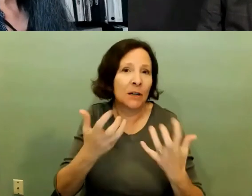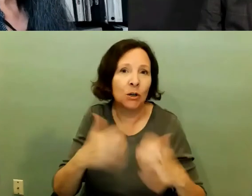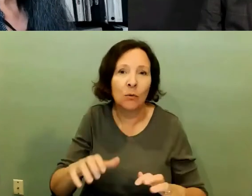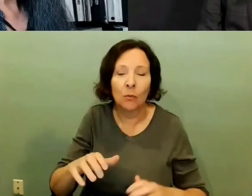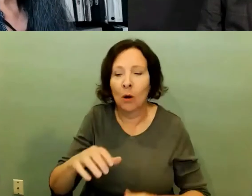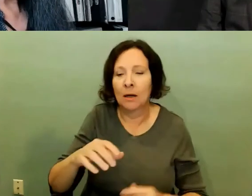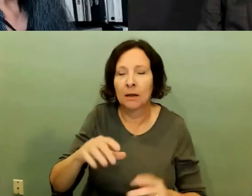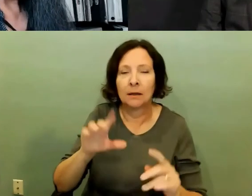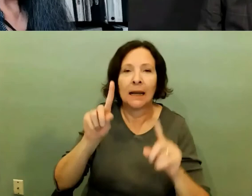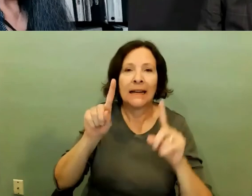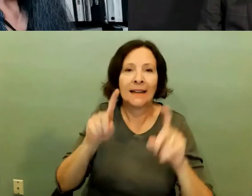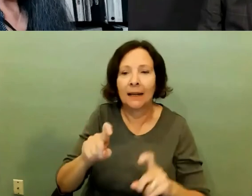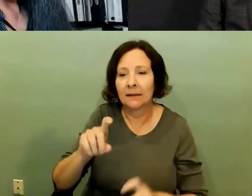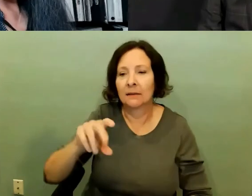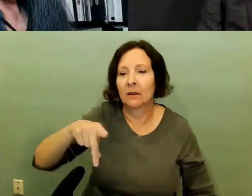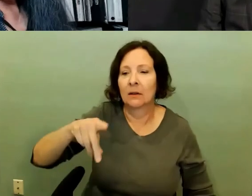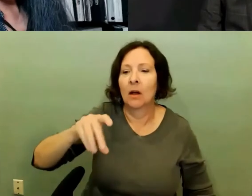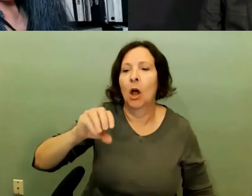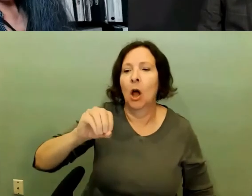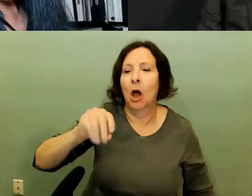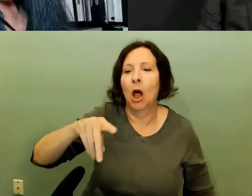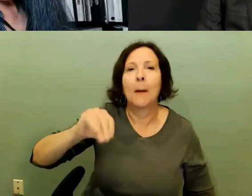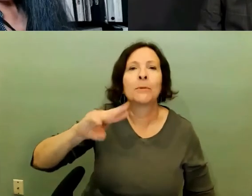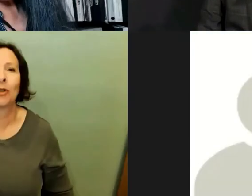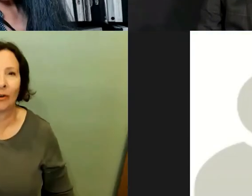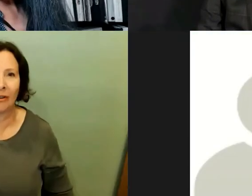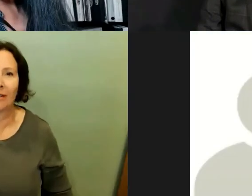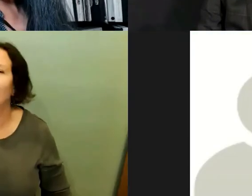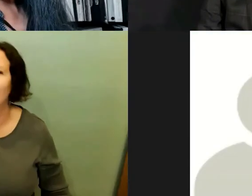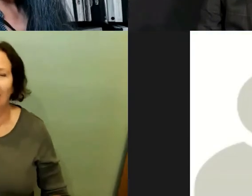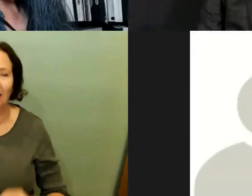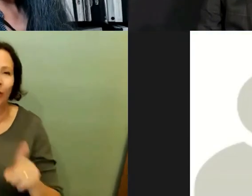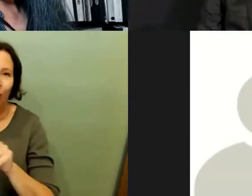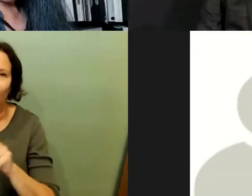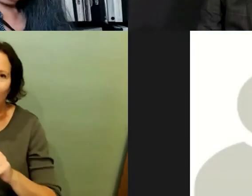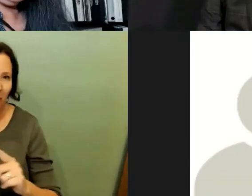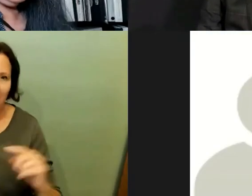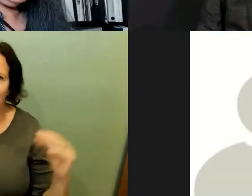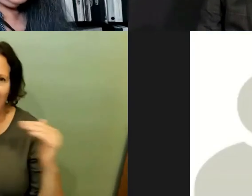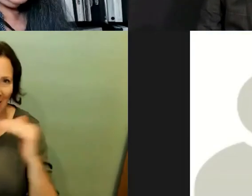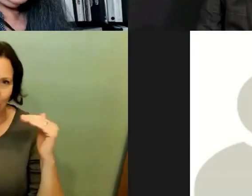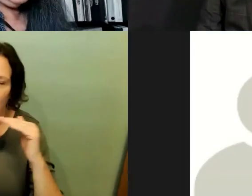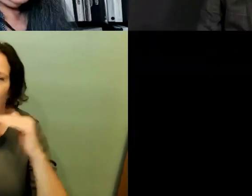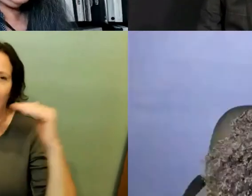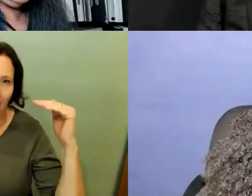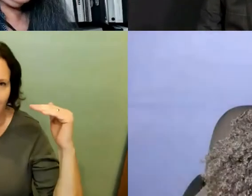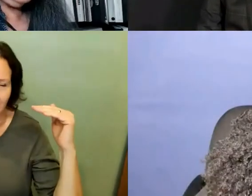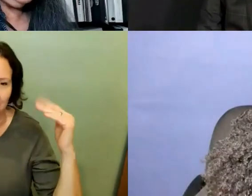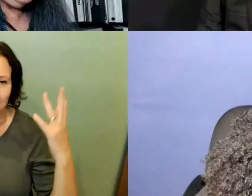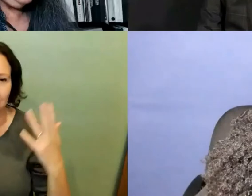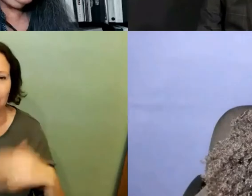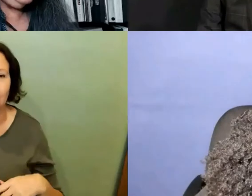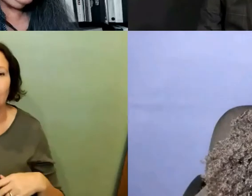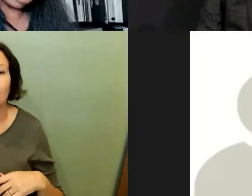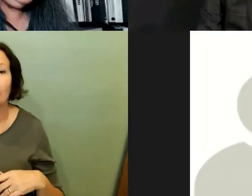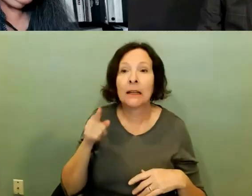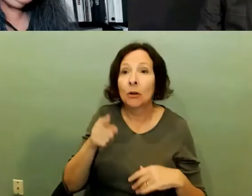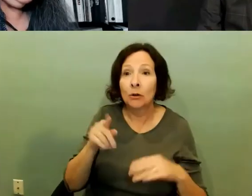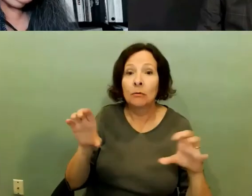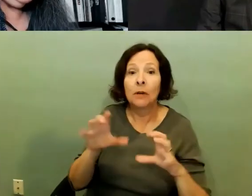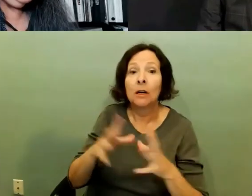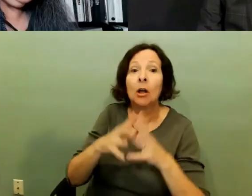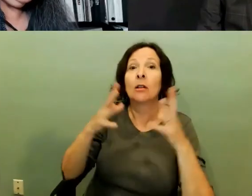Thank you. We know you've done quite a bit of research on recognition by asking you speak a